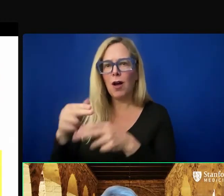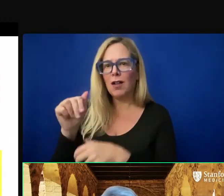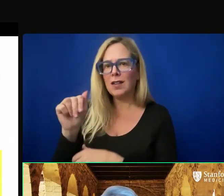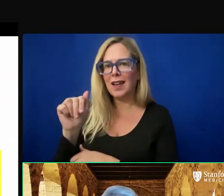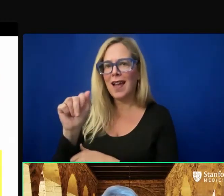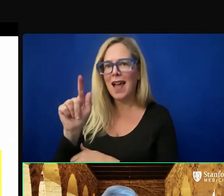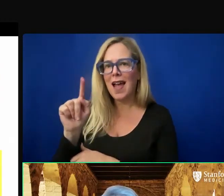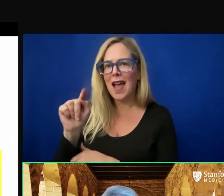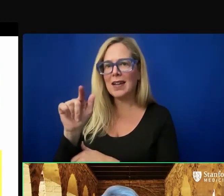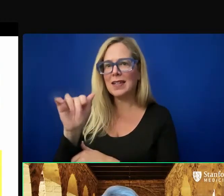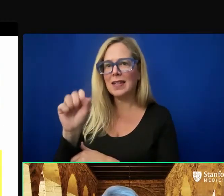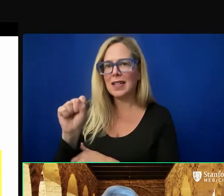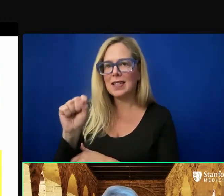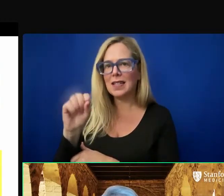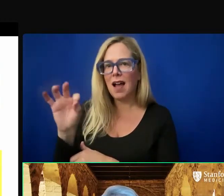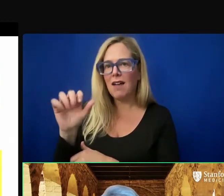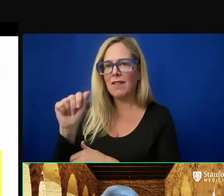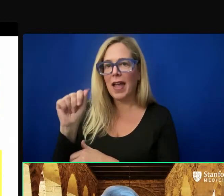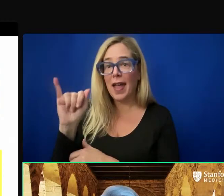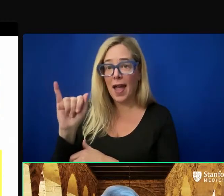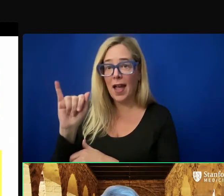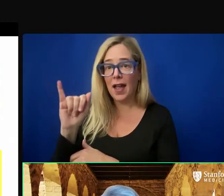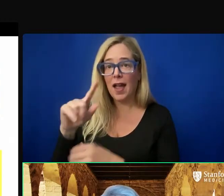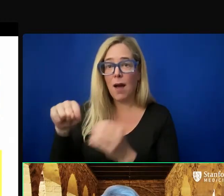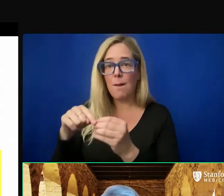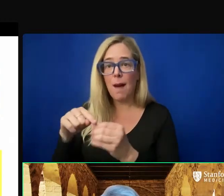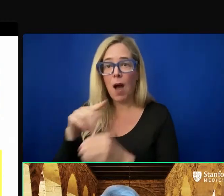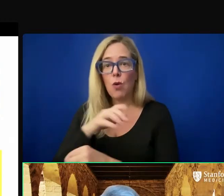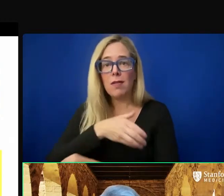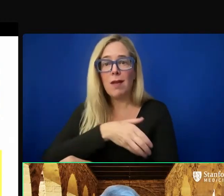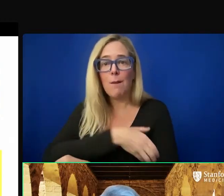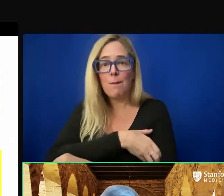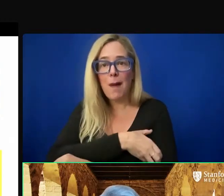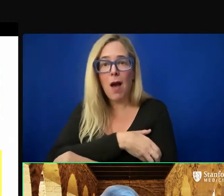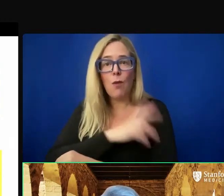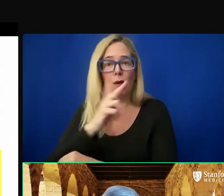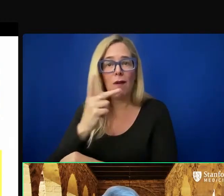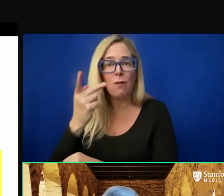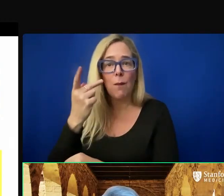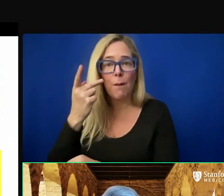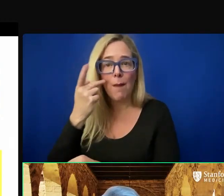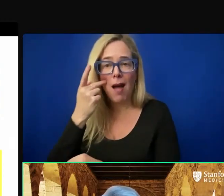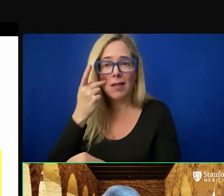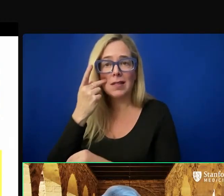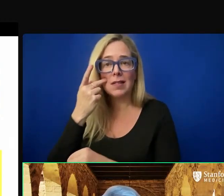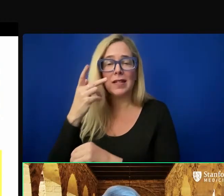What are the power politics and planetary costs of artificial intelligence? In this excellent book,